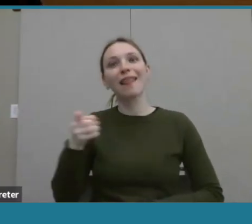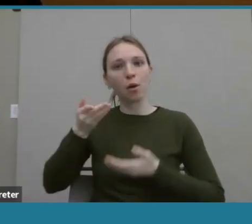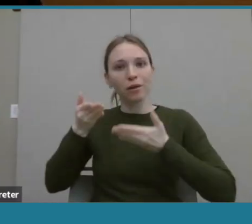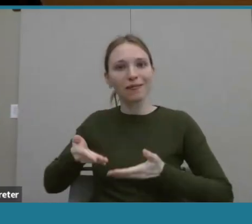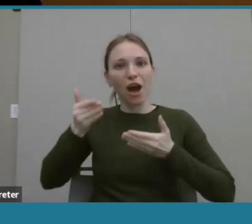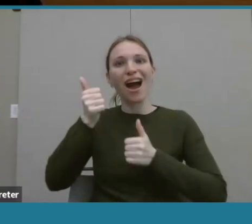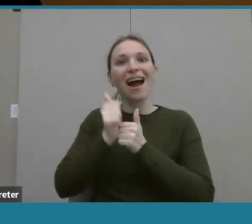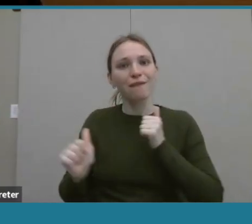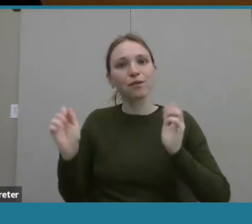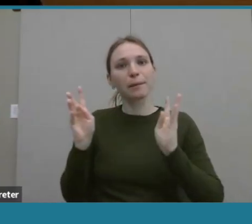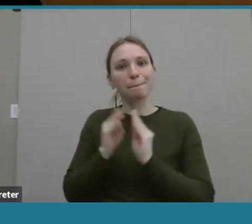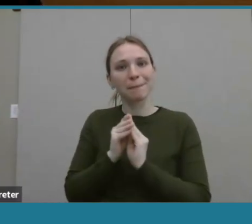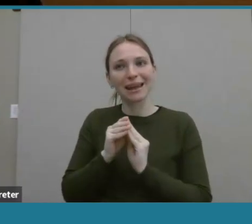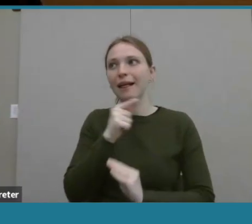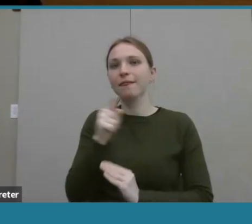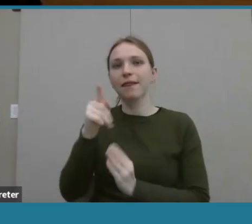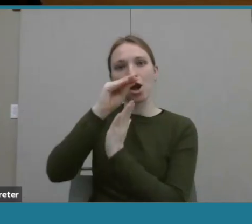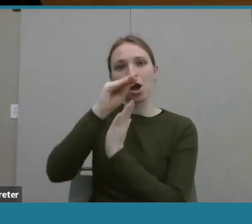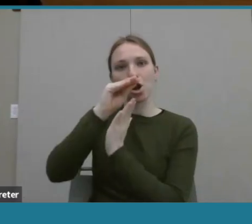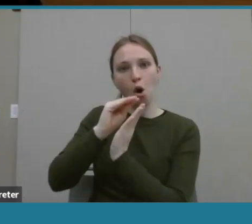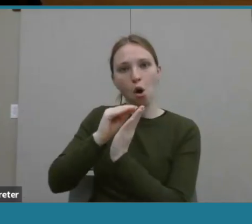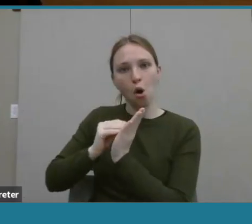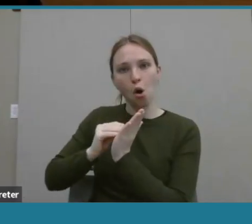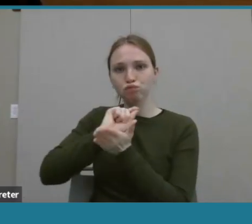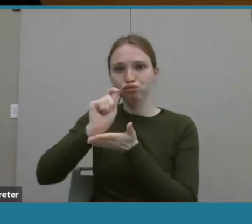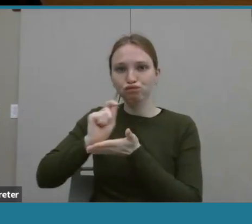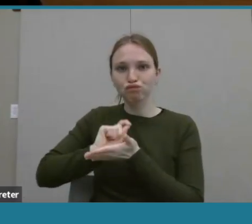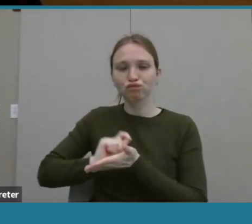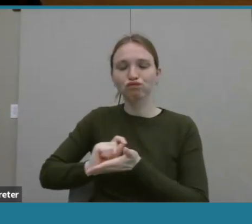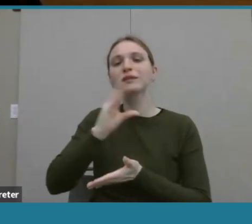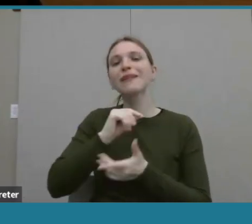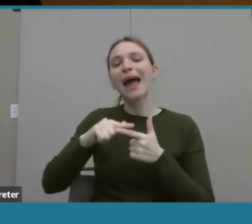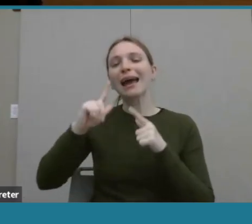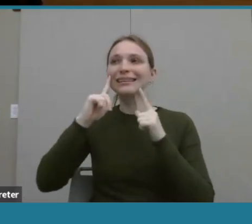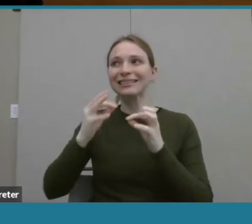notes, and then sort of like deciding what our conversations truly meant, right?